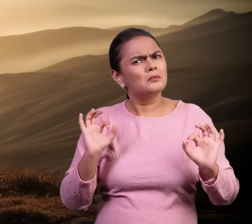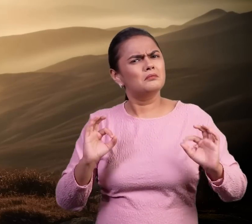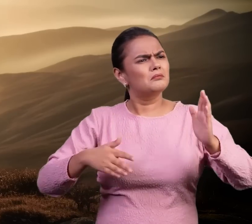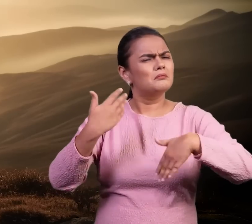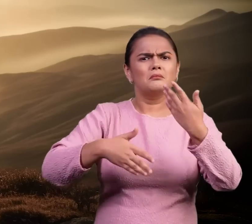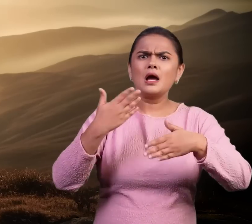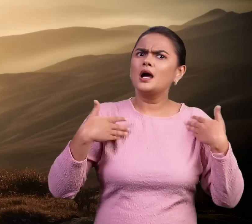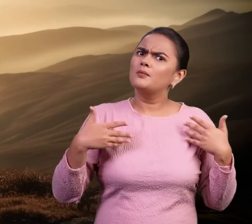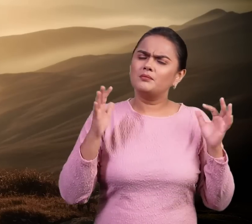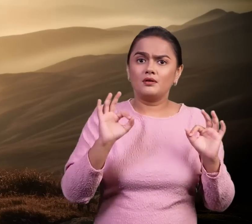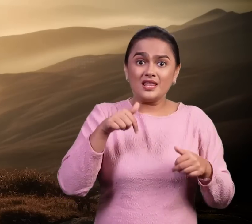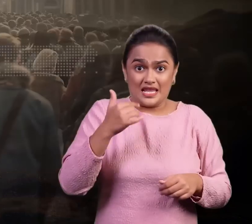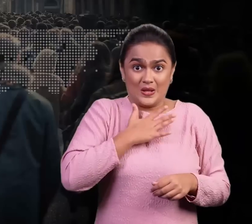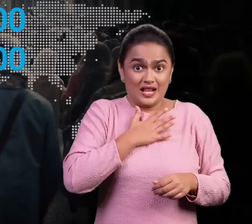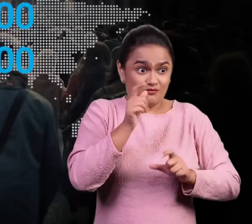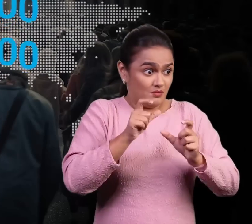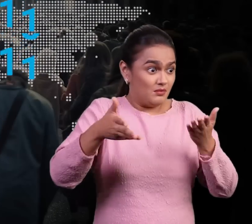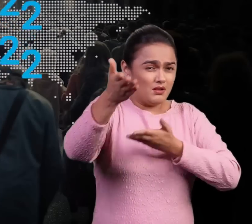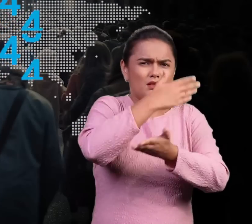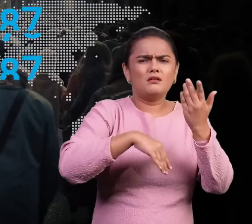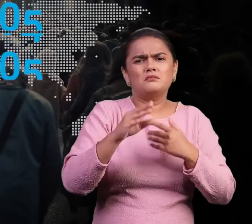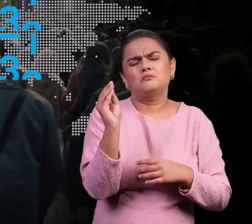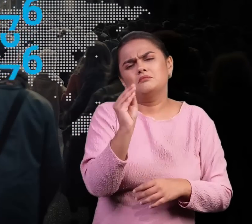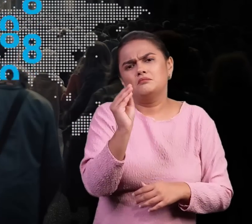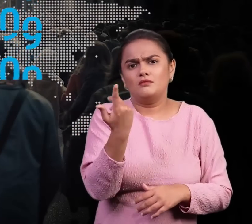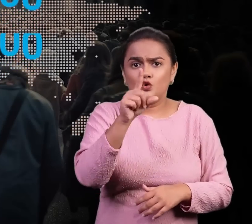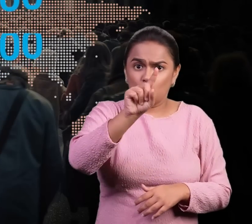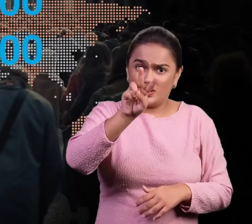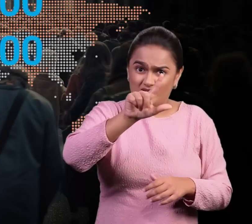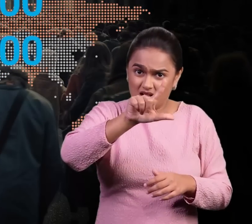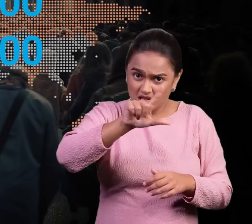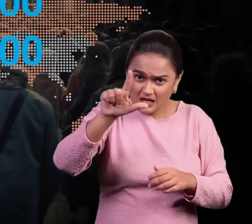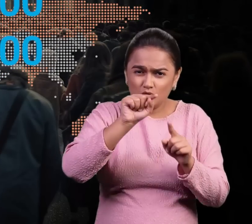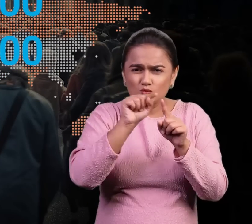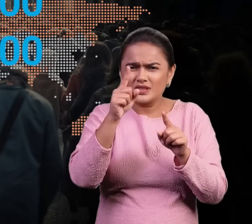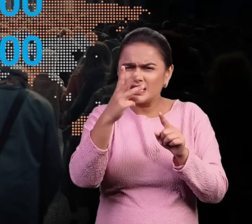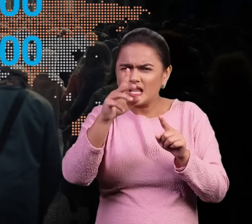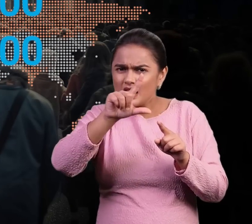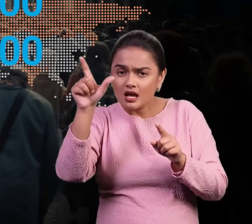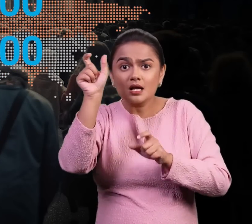There are around 12–13 lakh people